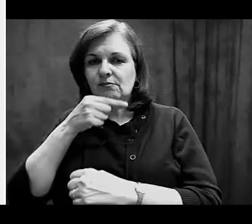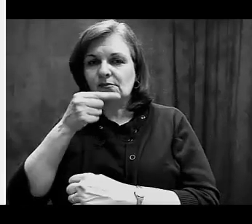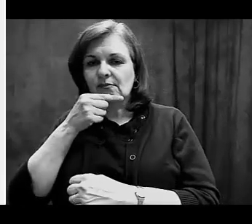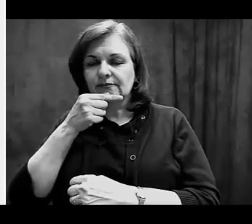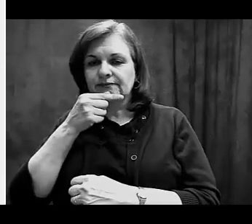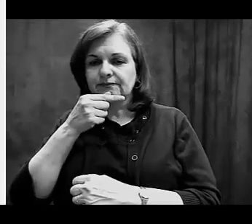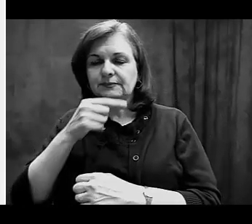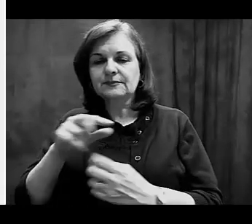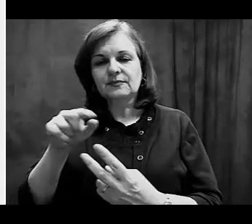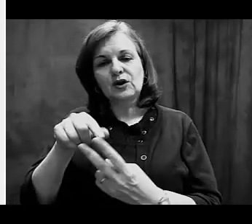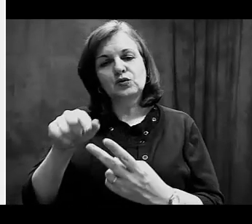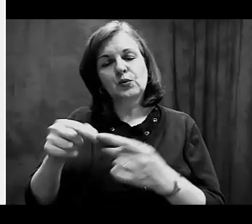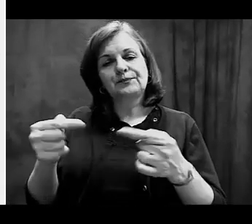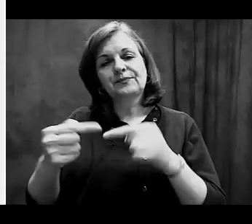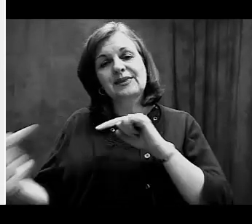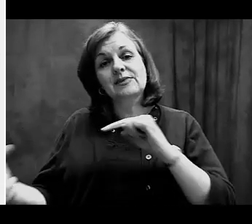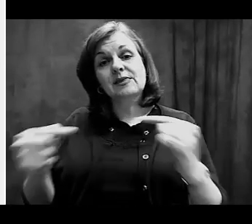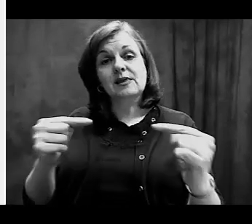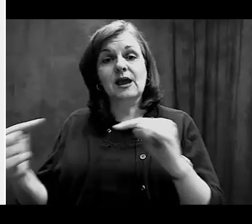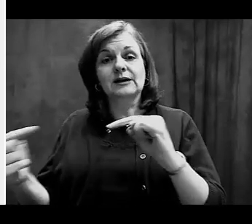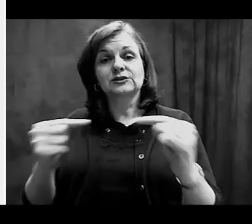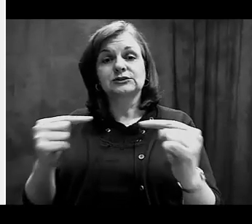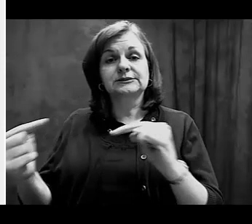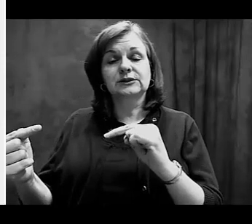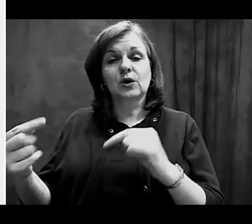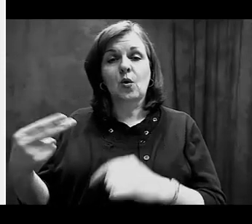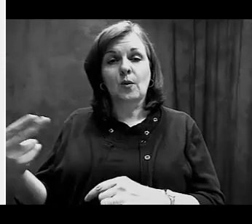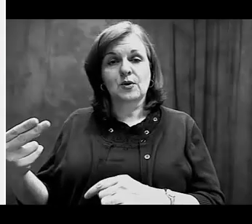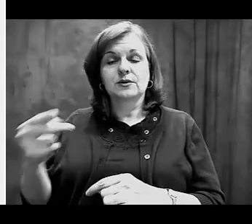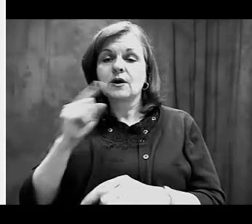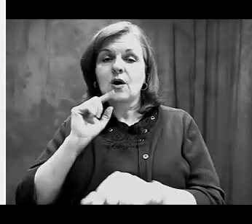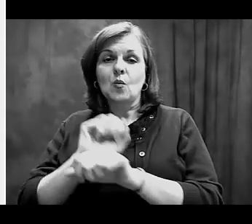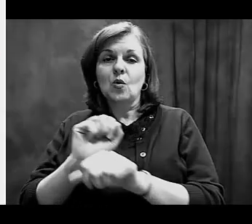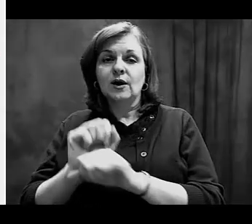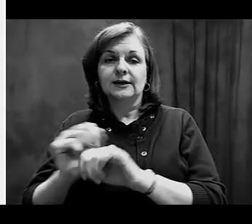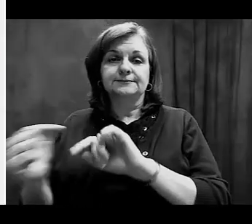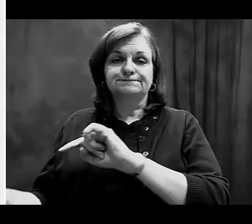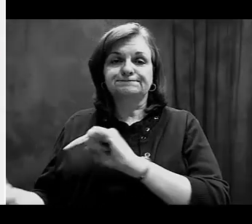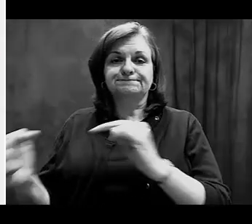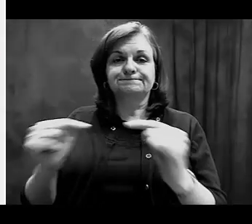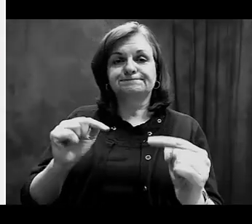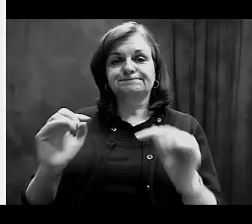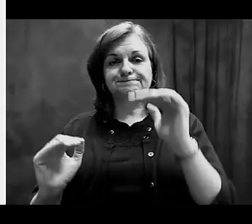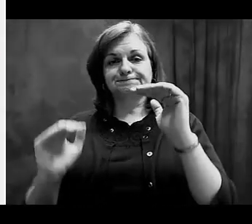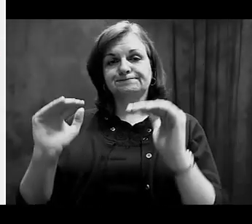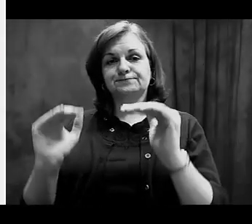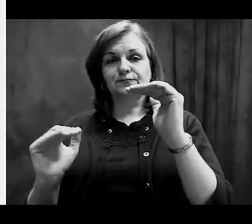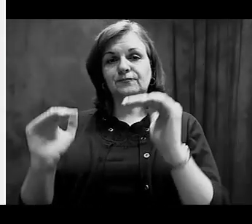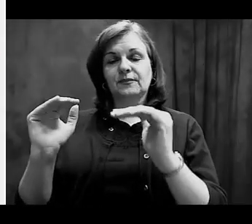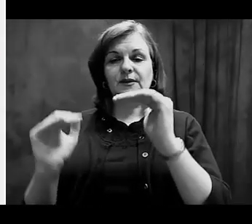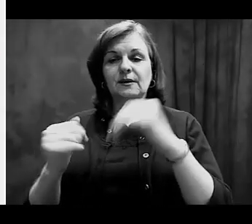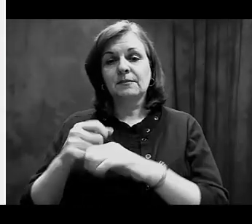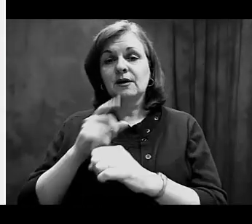so these two hormones these antagonistic hormones are going to be working back and forth and back and forth to make sure that